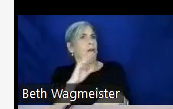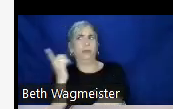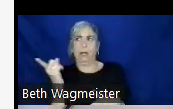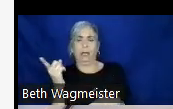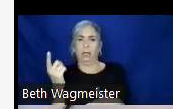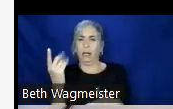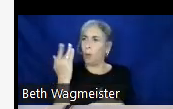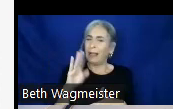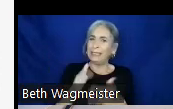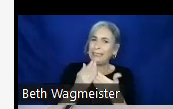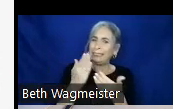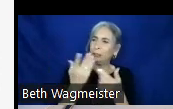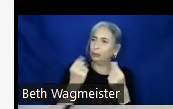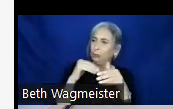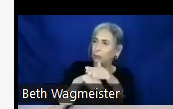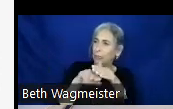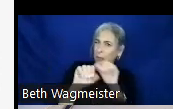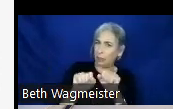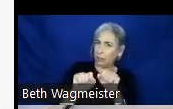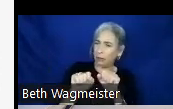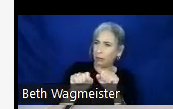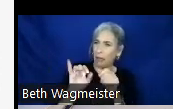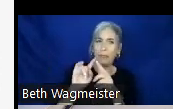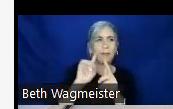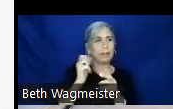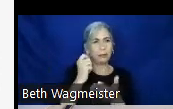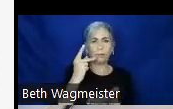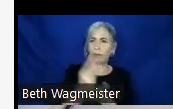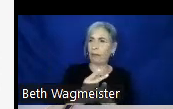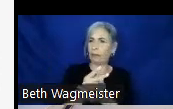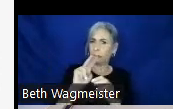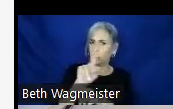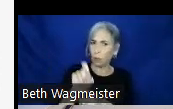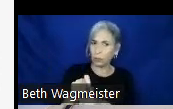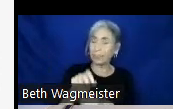it easier to do accessibility? I think that is a valid question. It can be hard to get